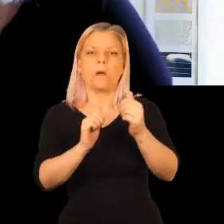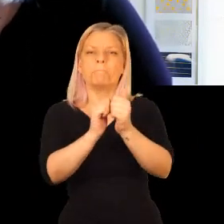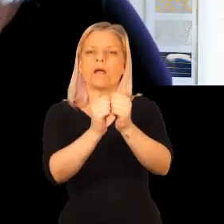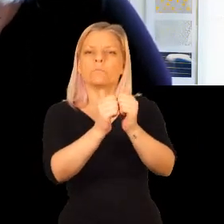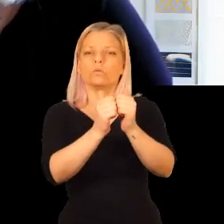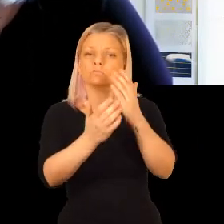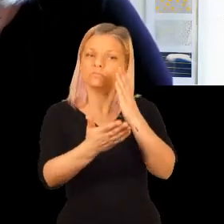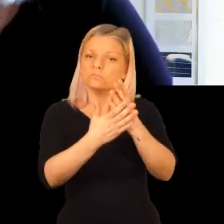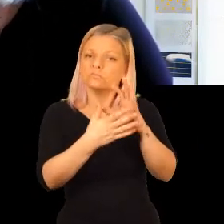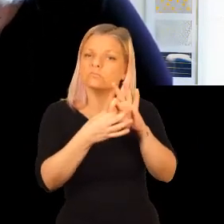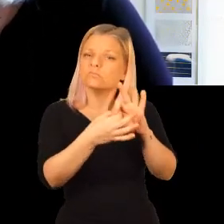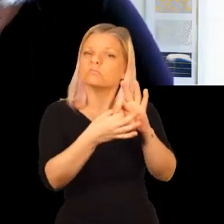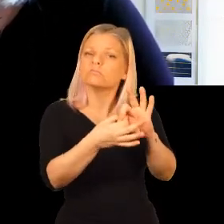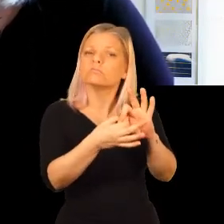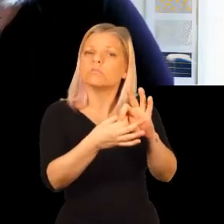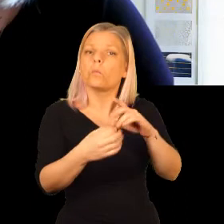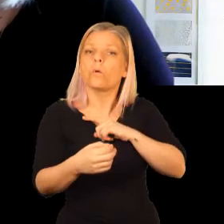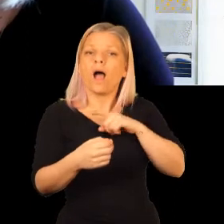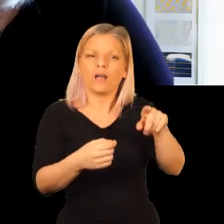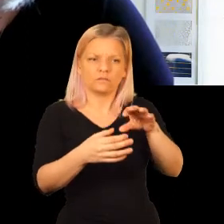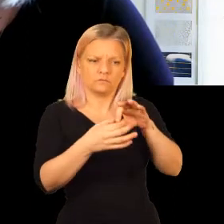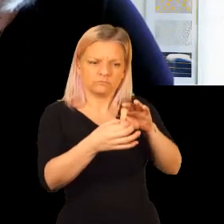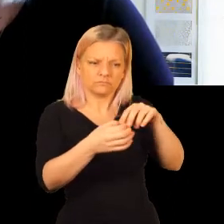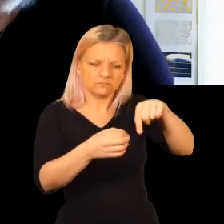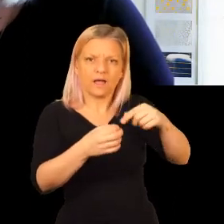for me it's just i mean peer support is relational it's a relational